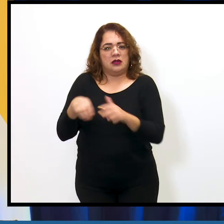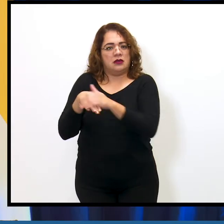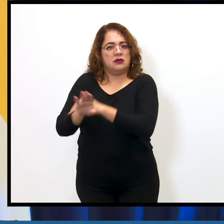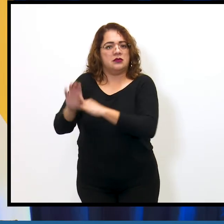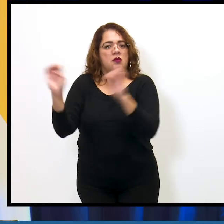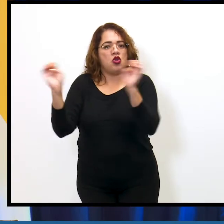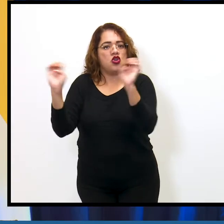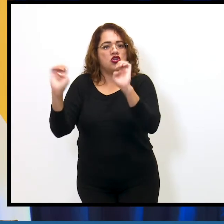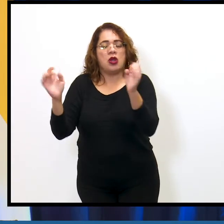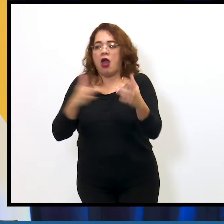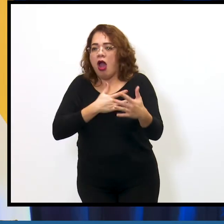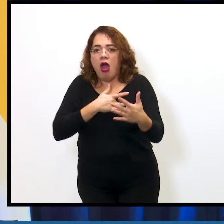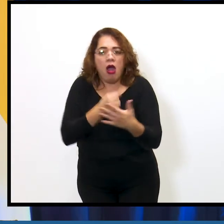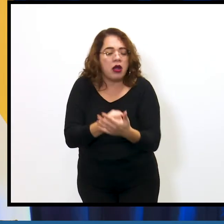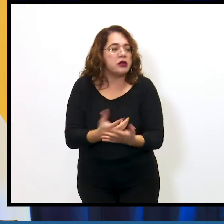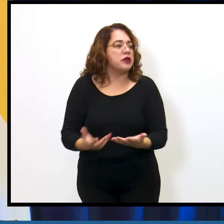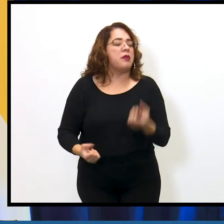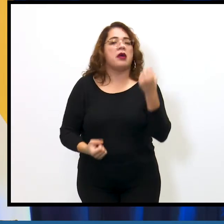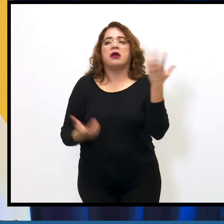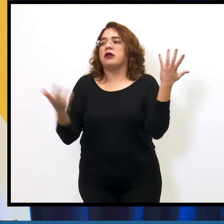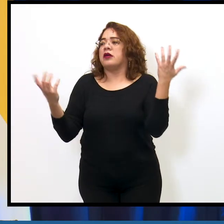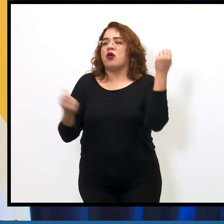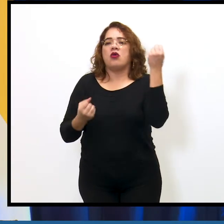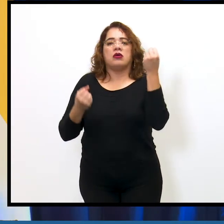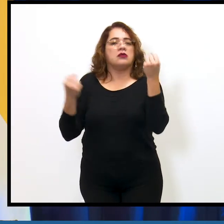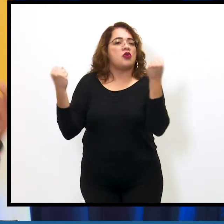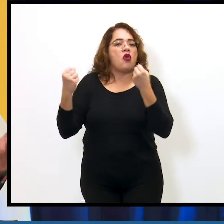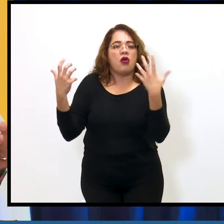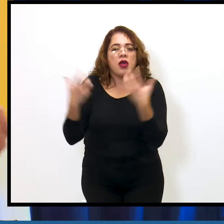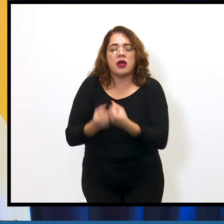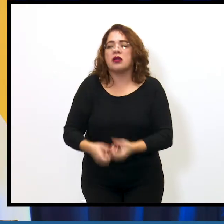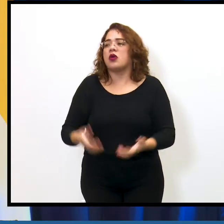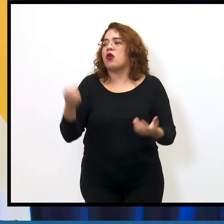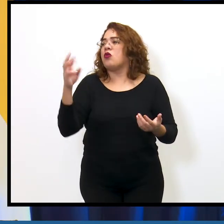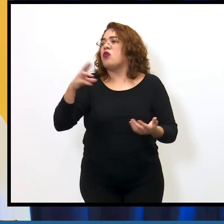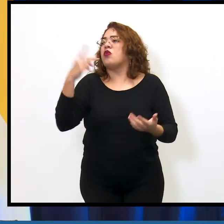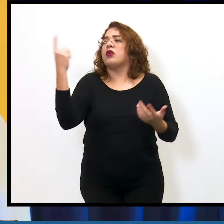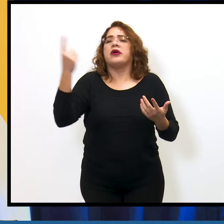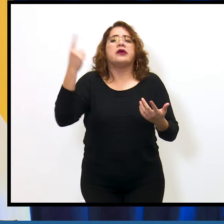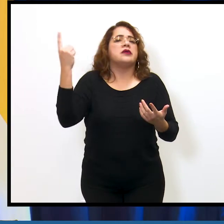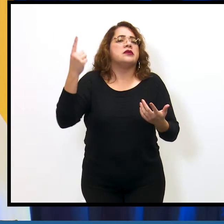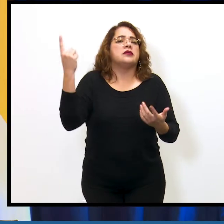heart attack or get in a car accident or are a victim of domestic violence,